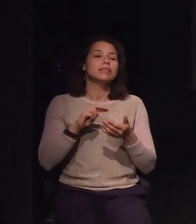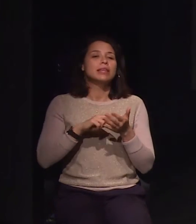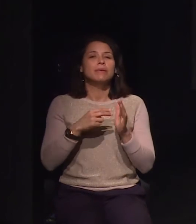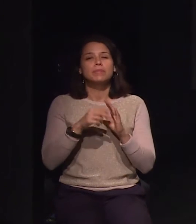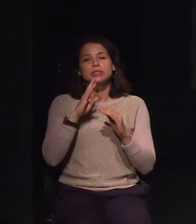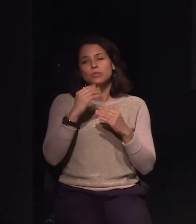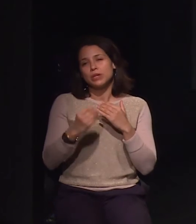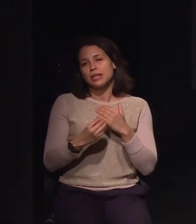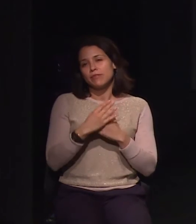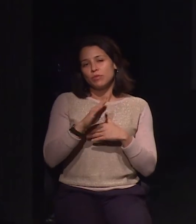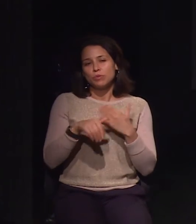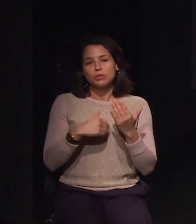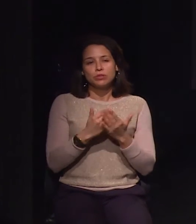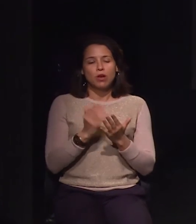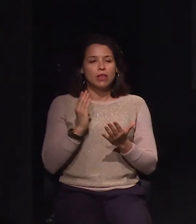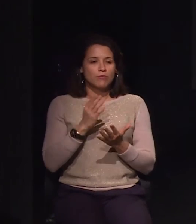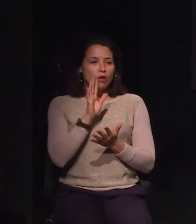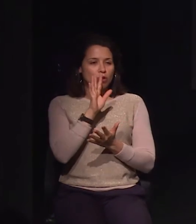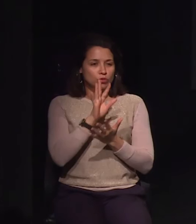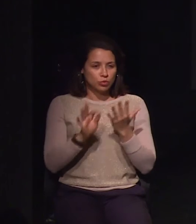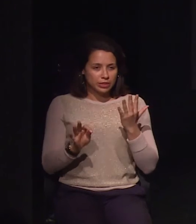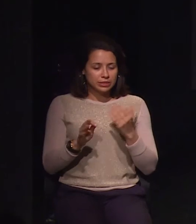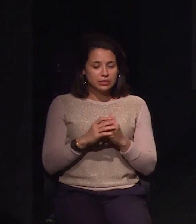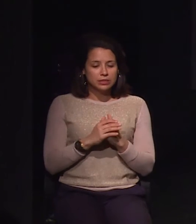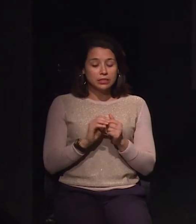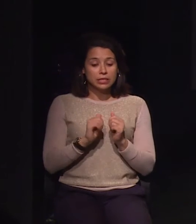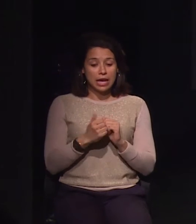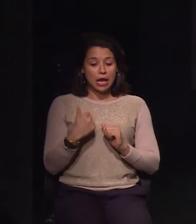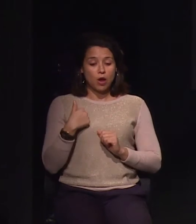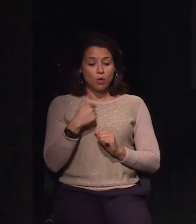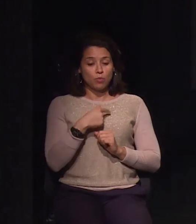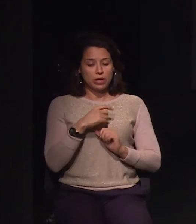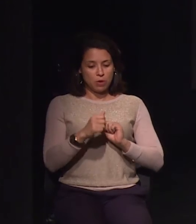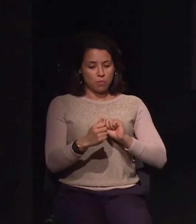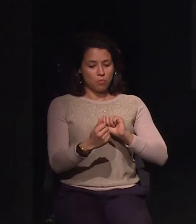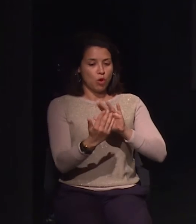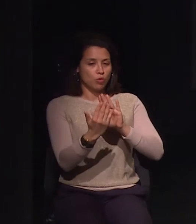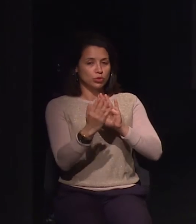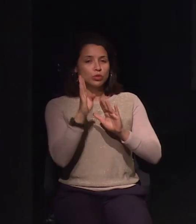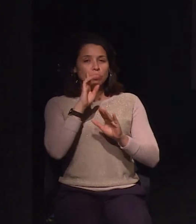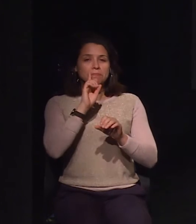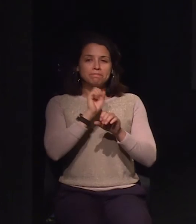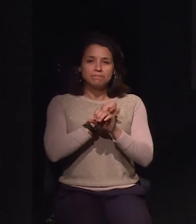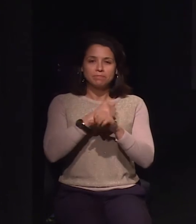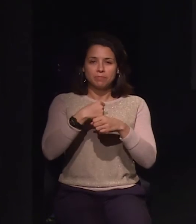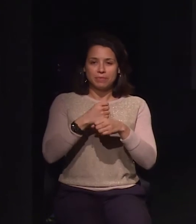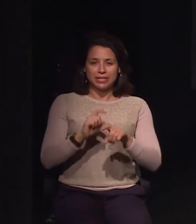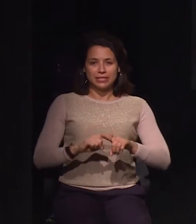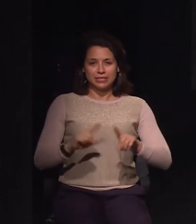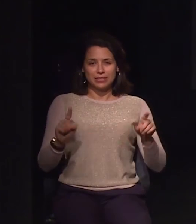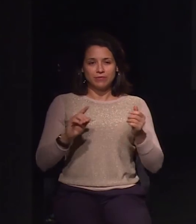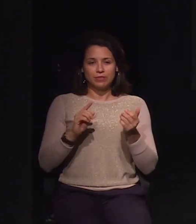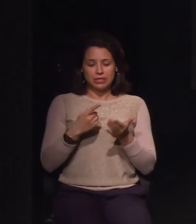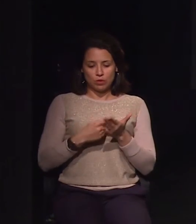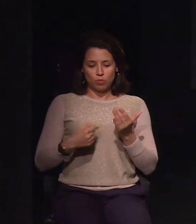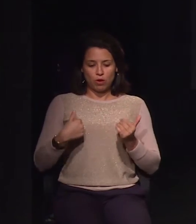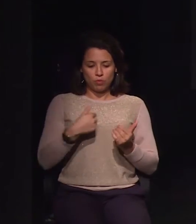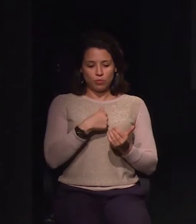It’s how we approach them I think that’ll make the difference in what we get out of it.